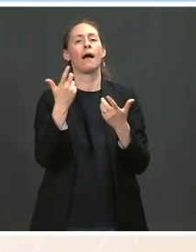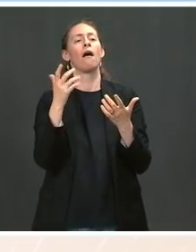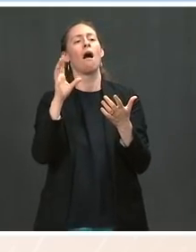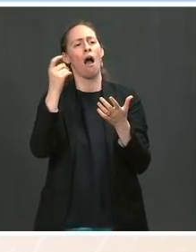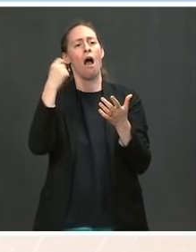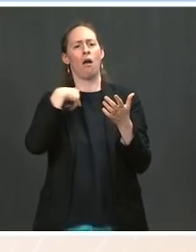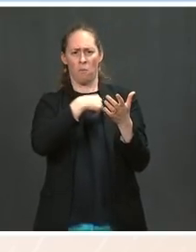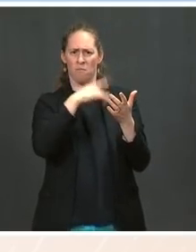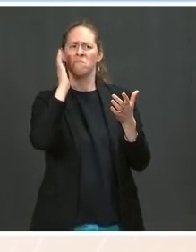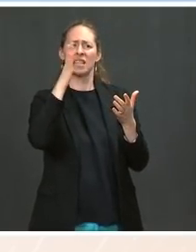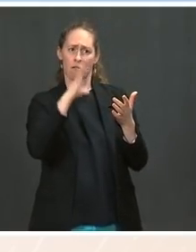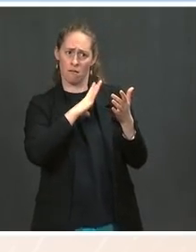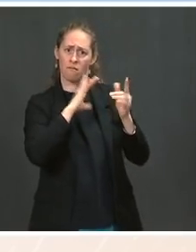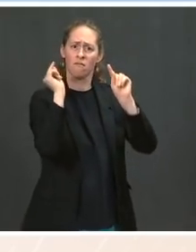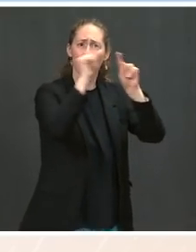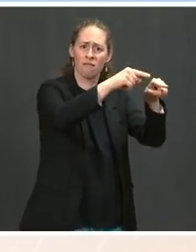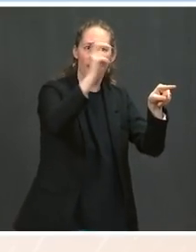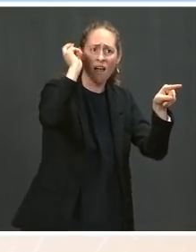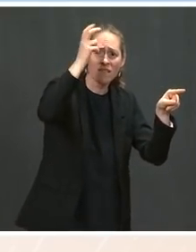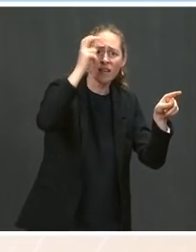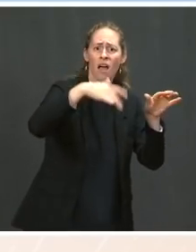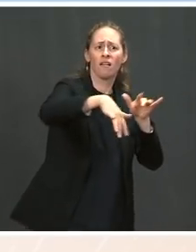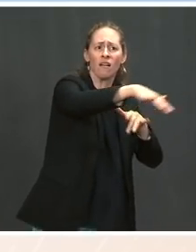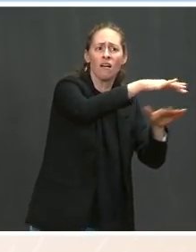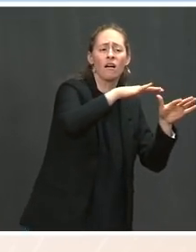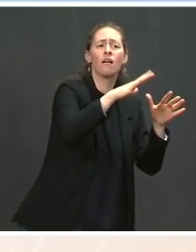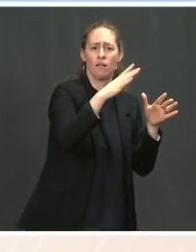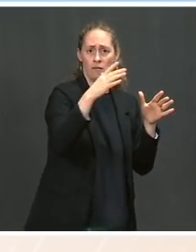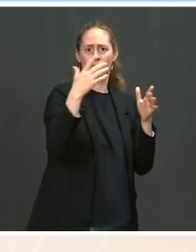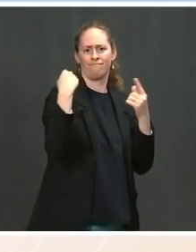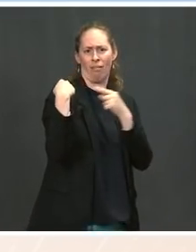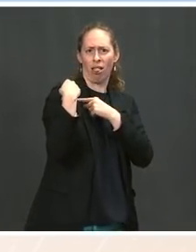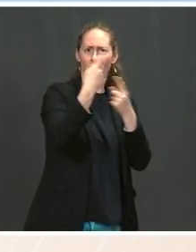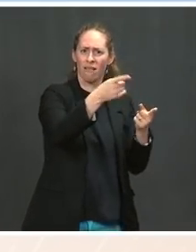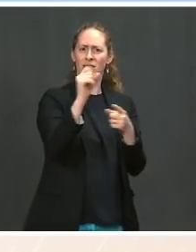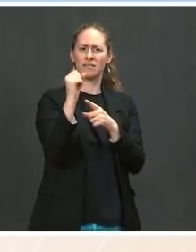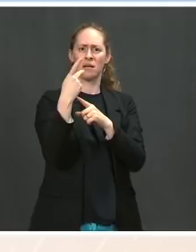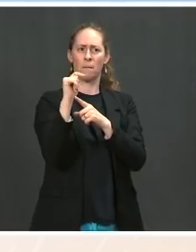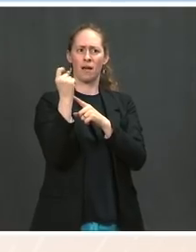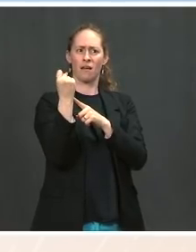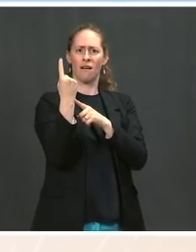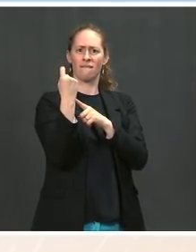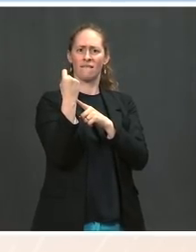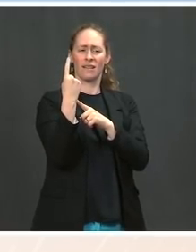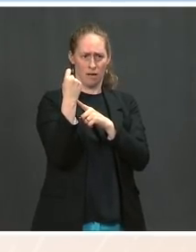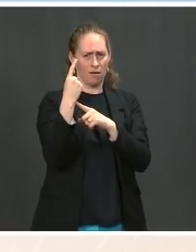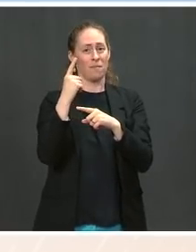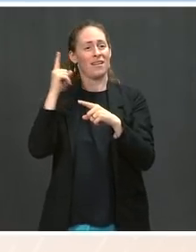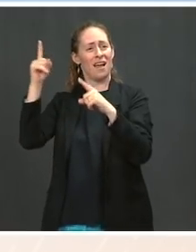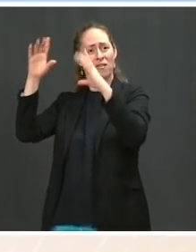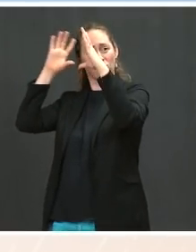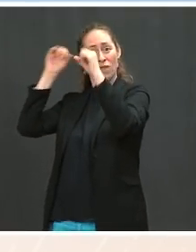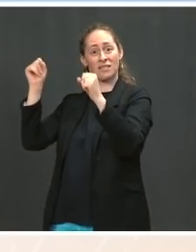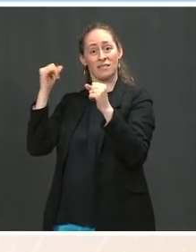to those who attacked us on September 11th; because he believes that the more -- that if -- that more time does not -- does --